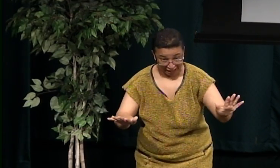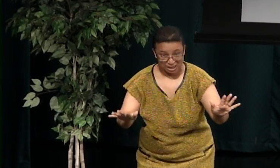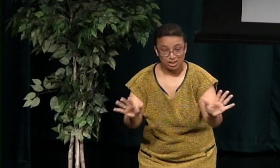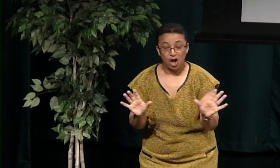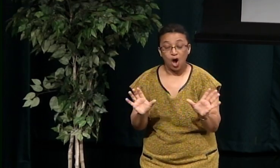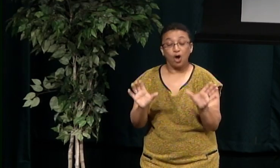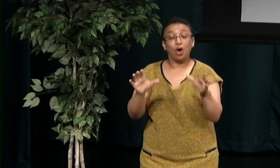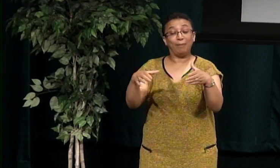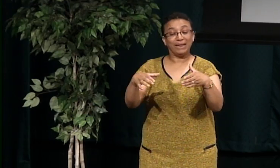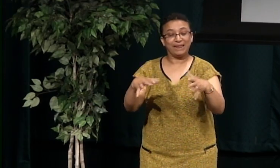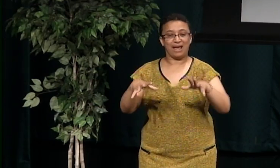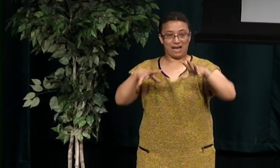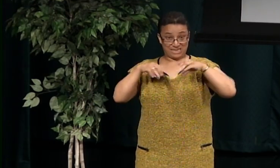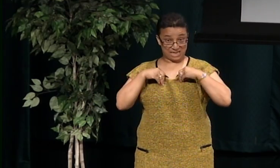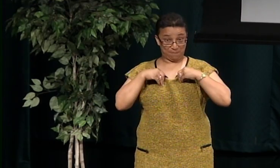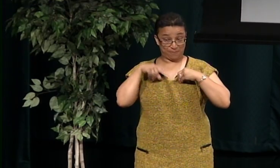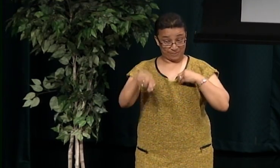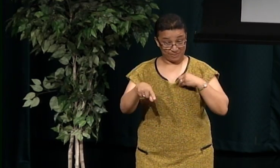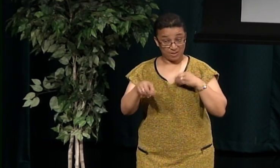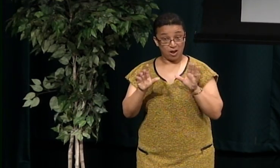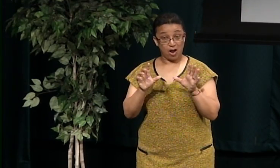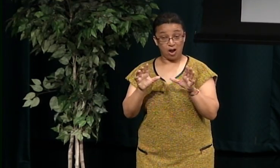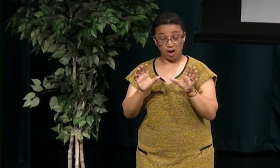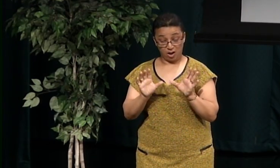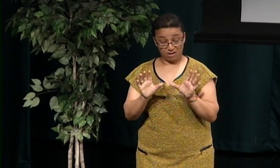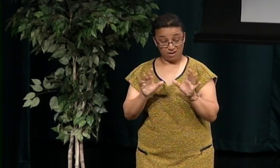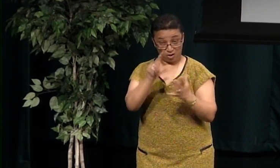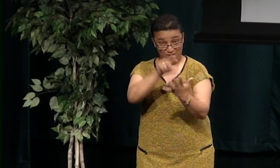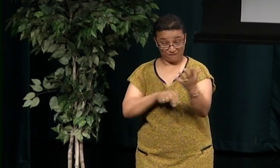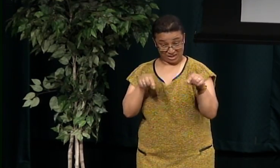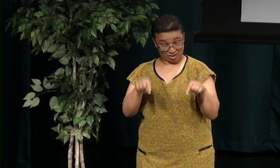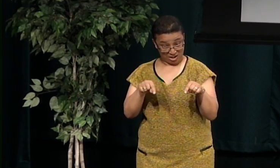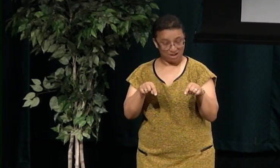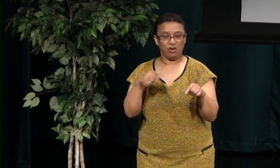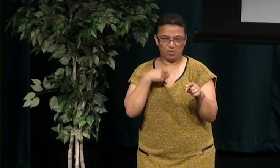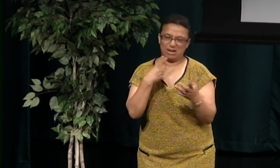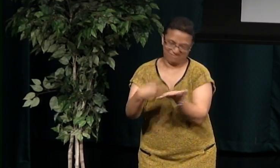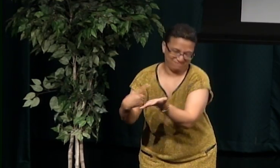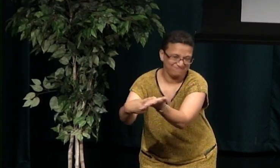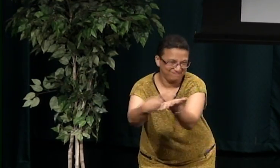to consider this convention. The committee did adopt the convention